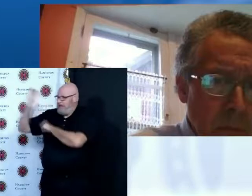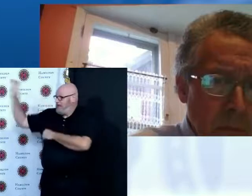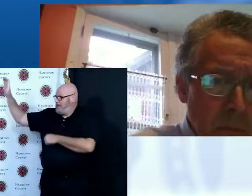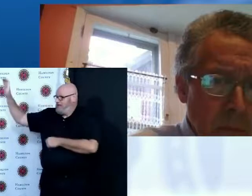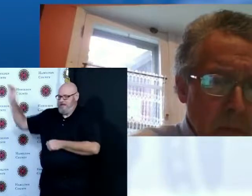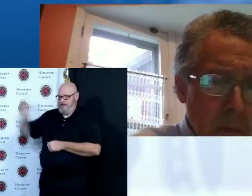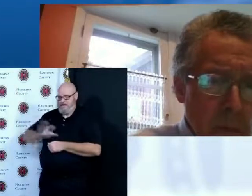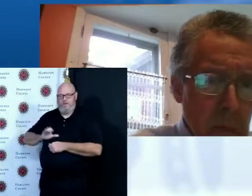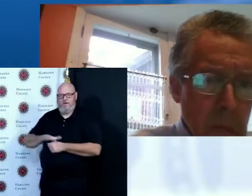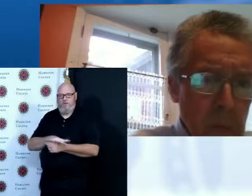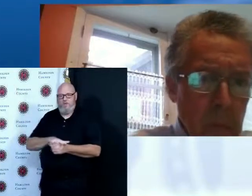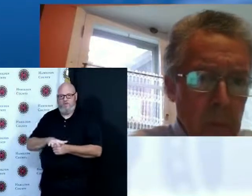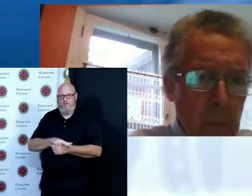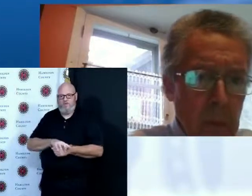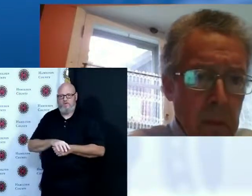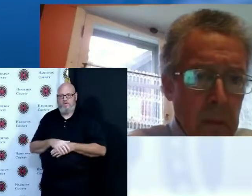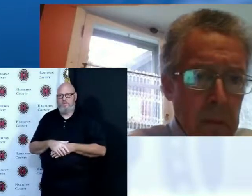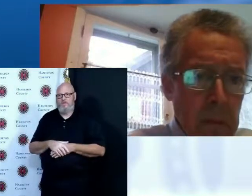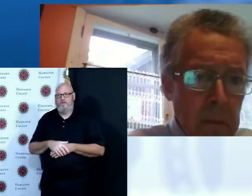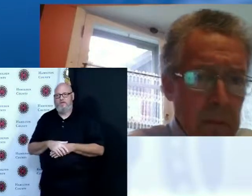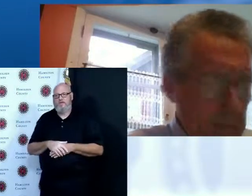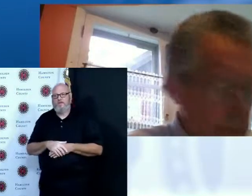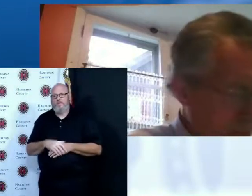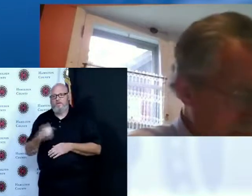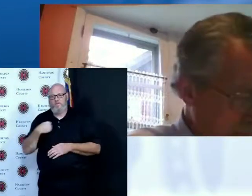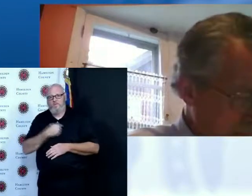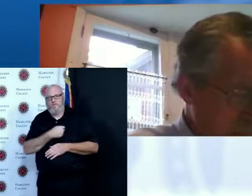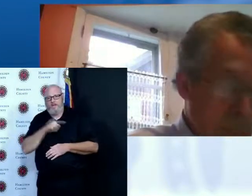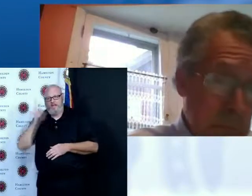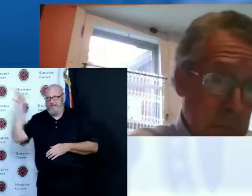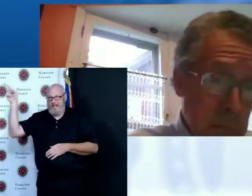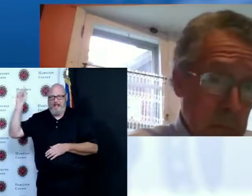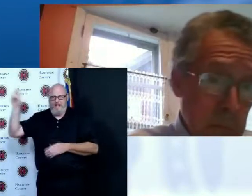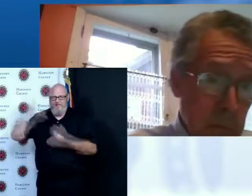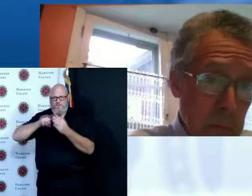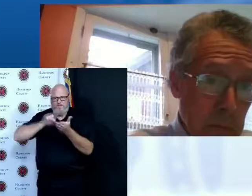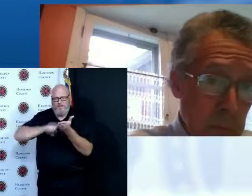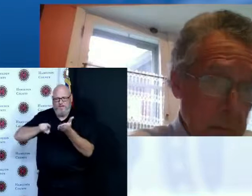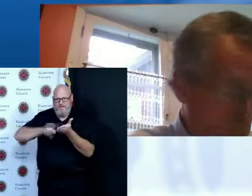go to each county shifts so as we know next week he's working on schools so he's taking some of